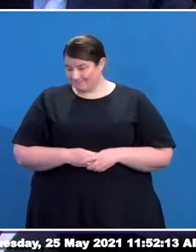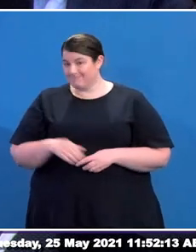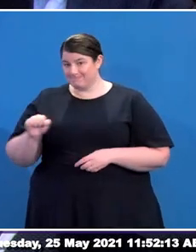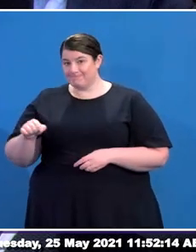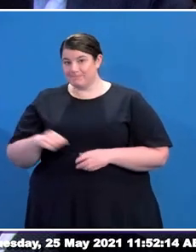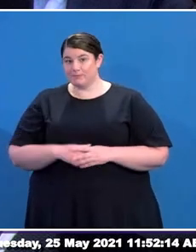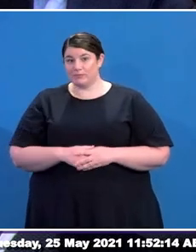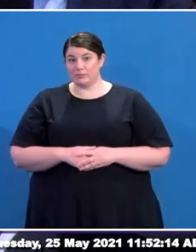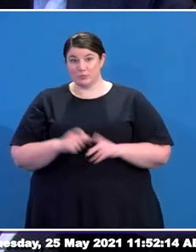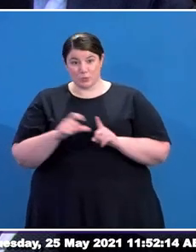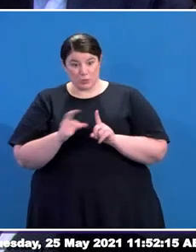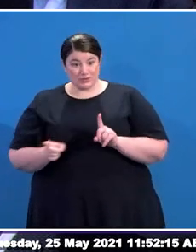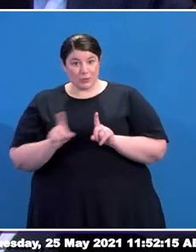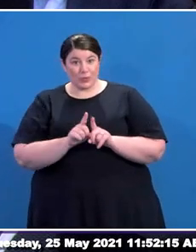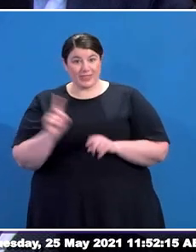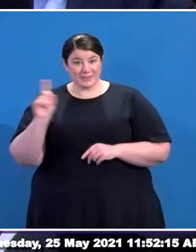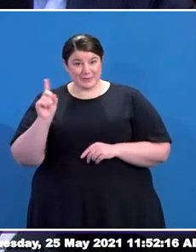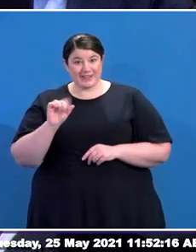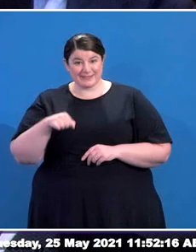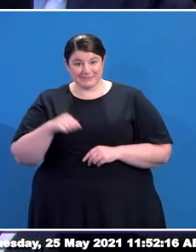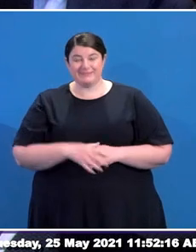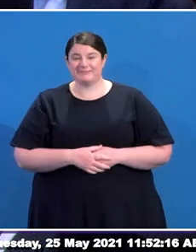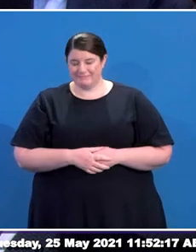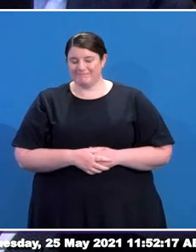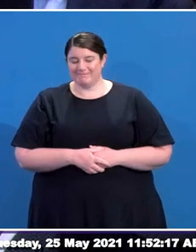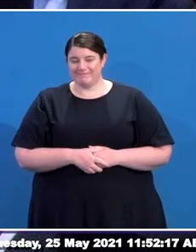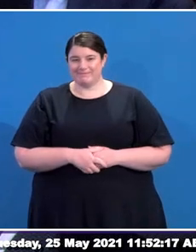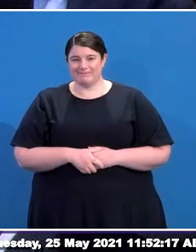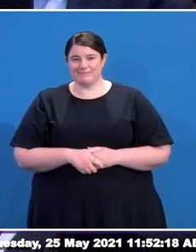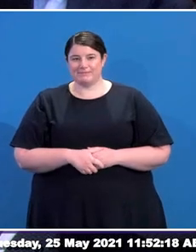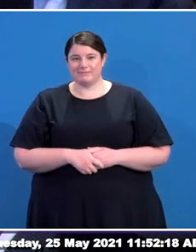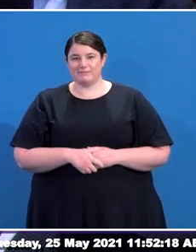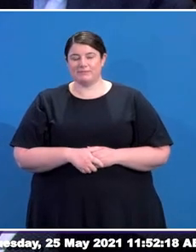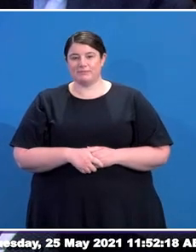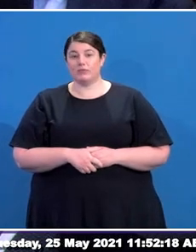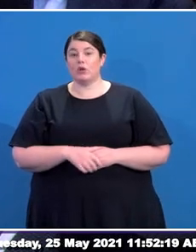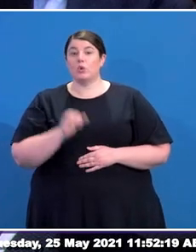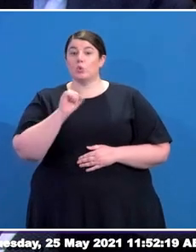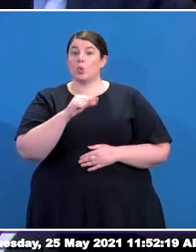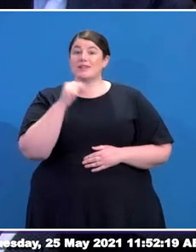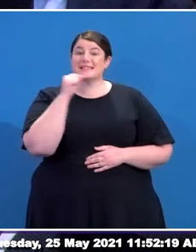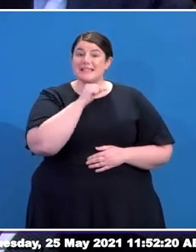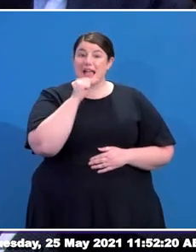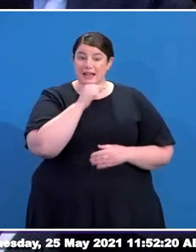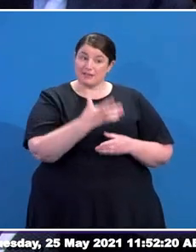Your daughter is here today? SOPHIA: That's right, yeah. And your son is part of your family,